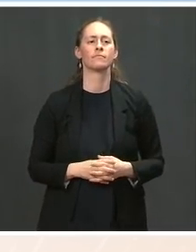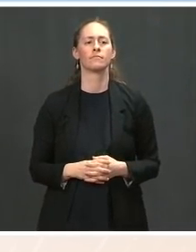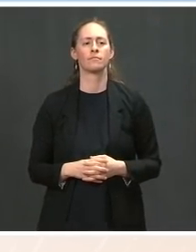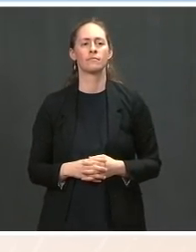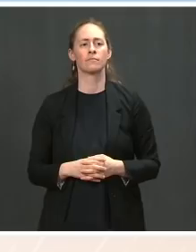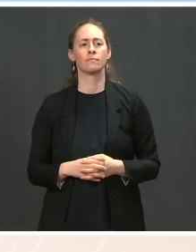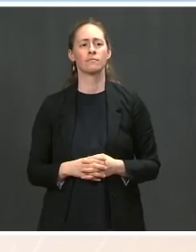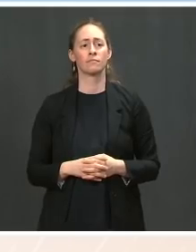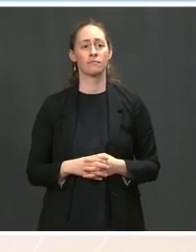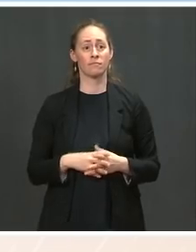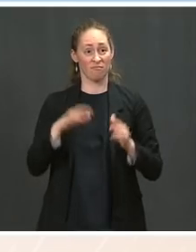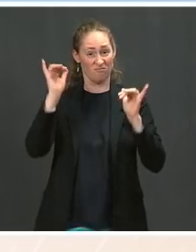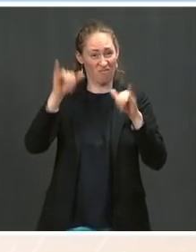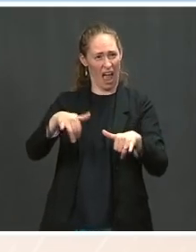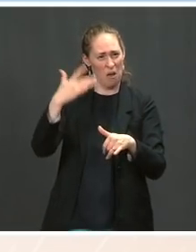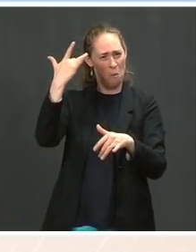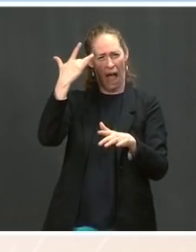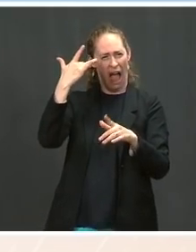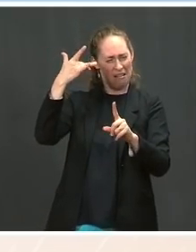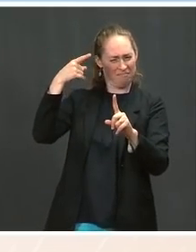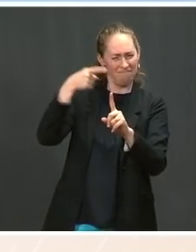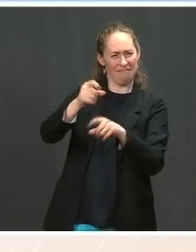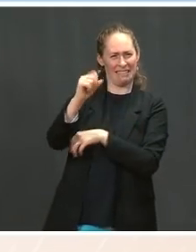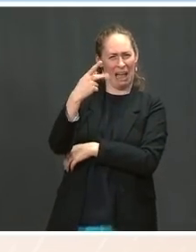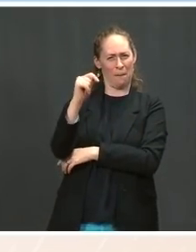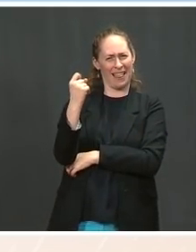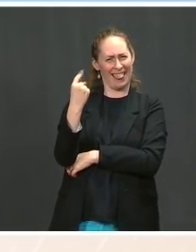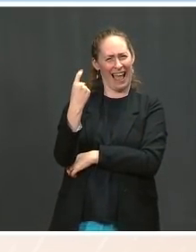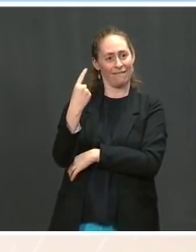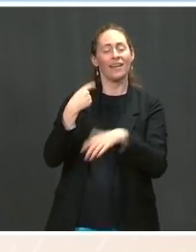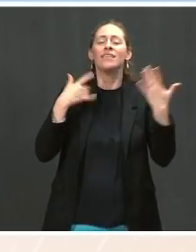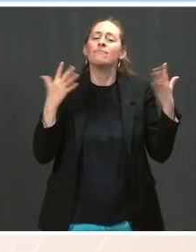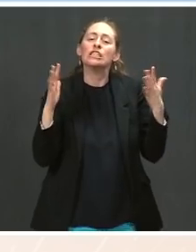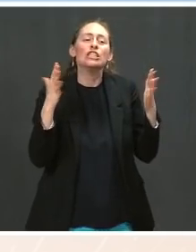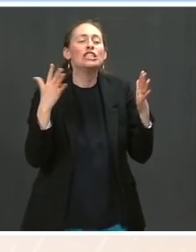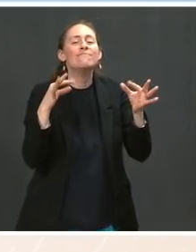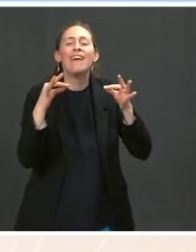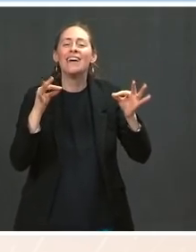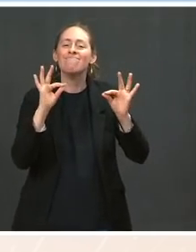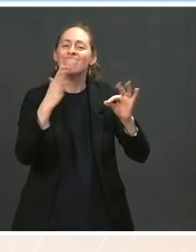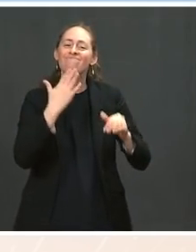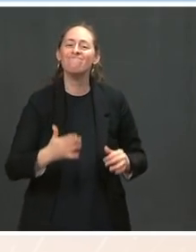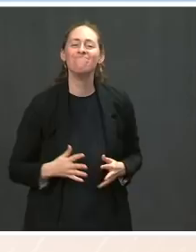why he chose that timeline. The Press: Thanks. And on -- I have a couple more. On Iran: In a new statement,